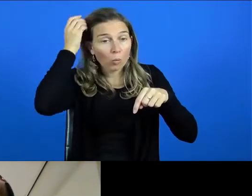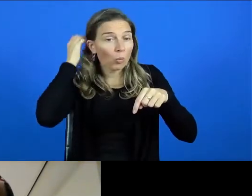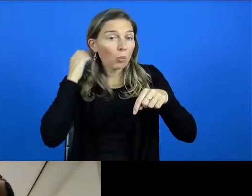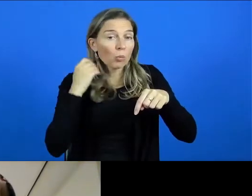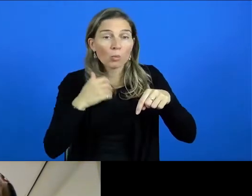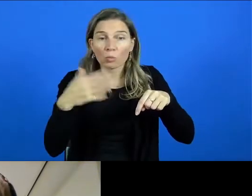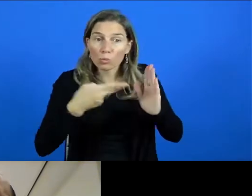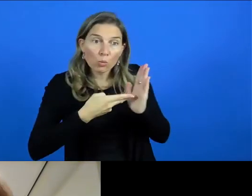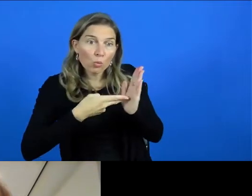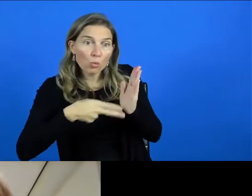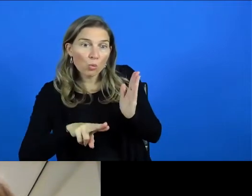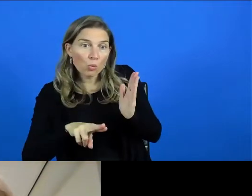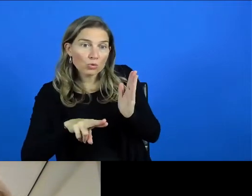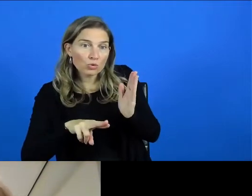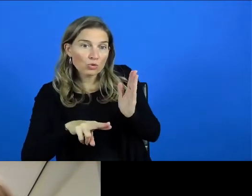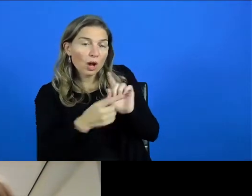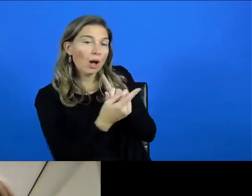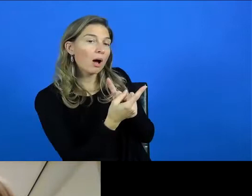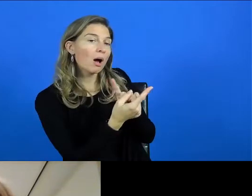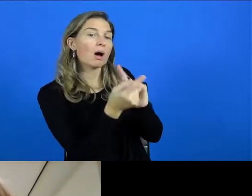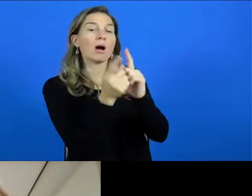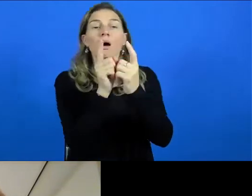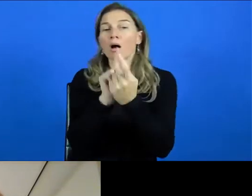and you go to the private business which could have profit